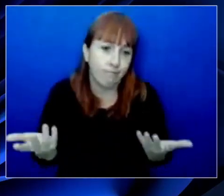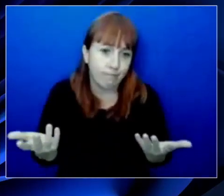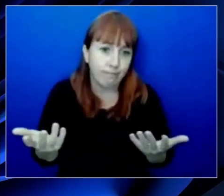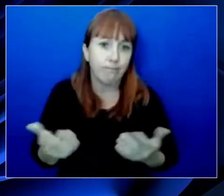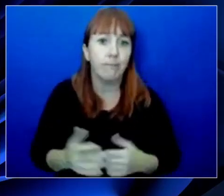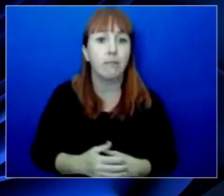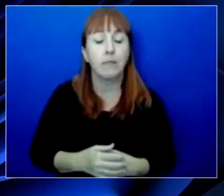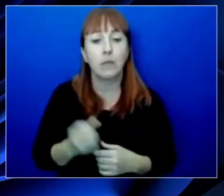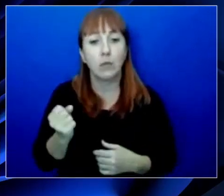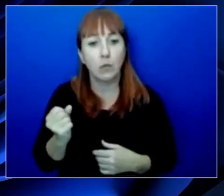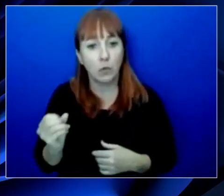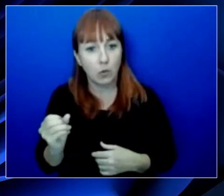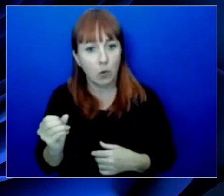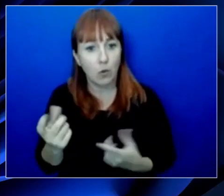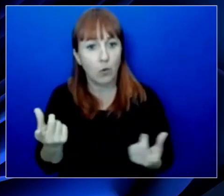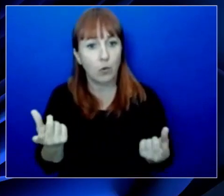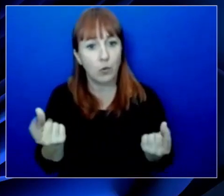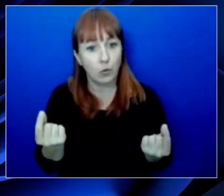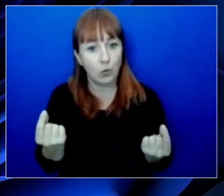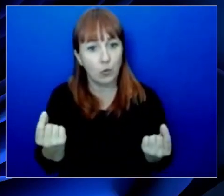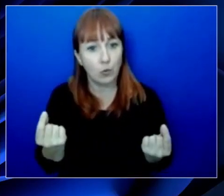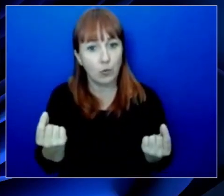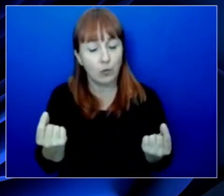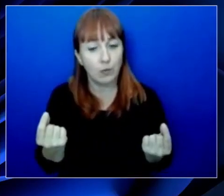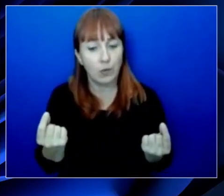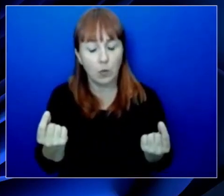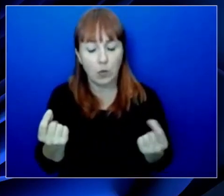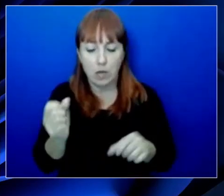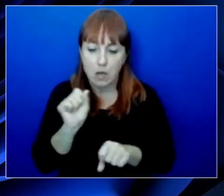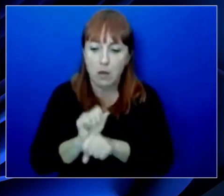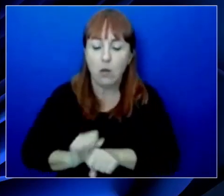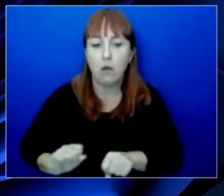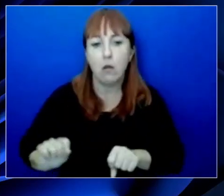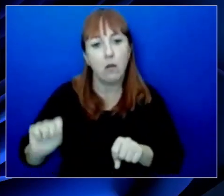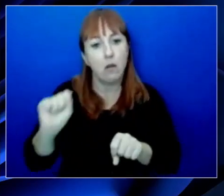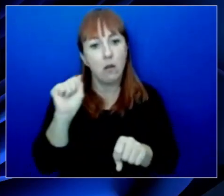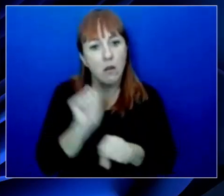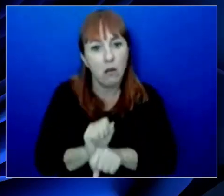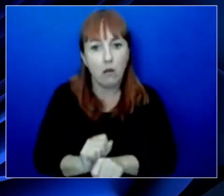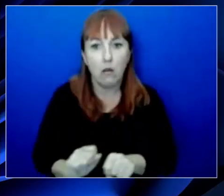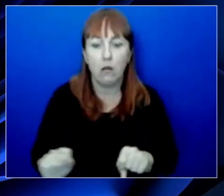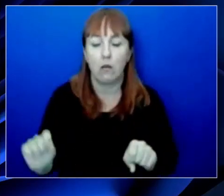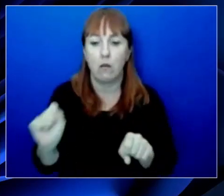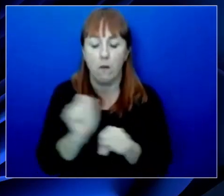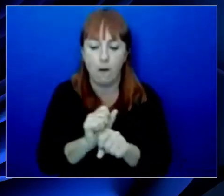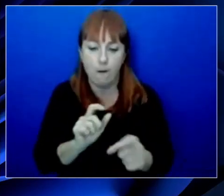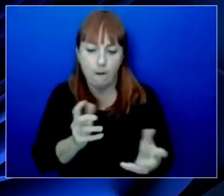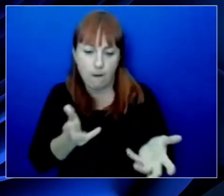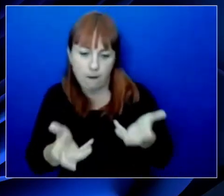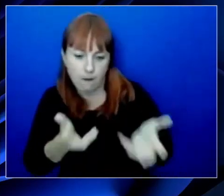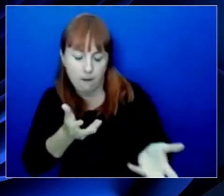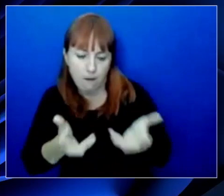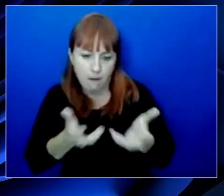So we. Really worked hard on. rejuvenating our settings experience and